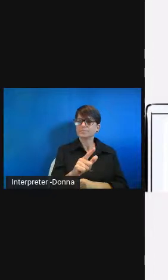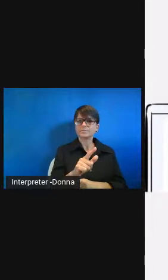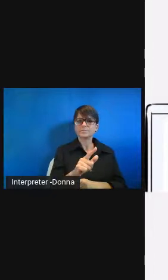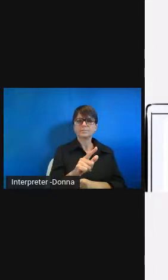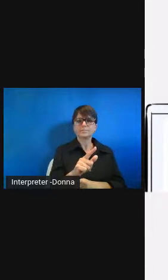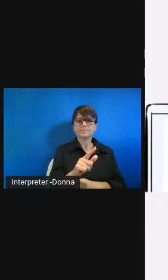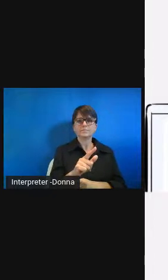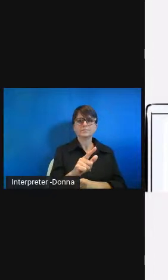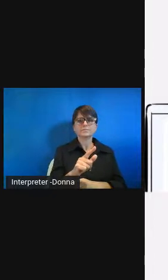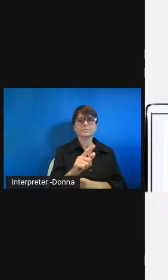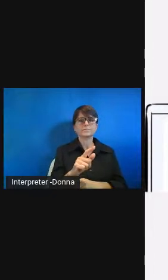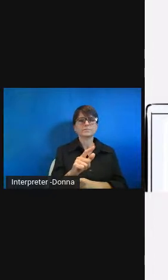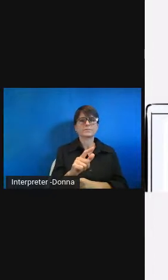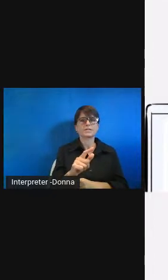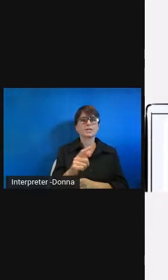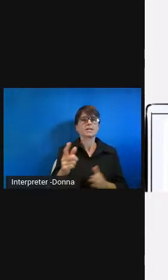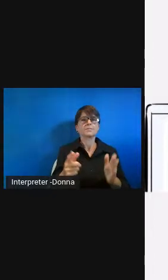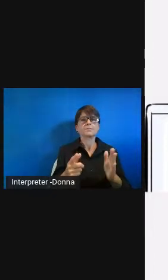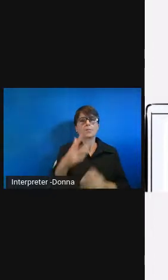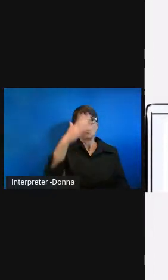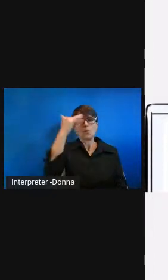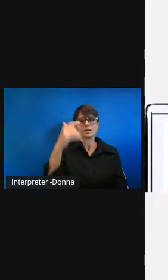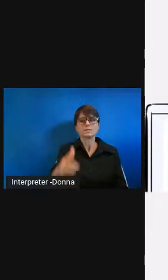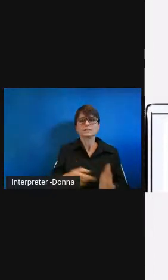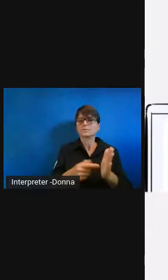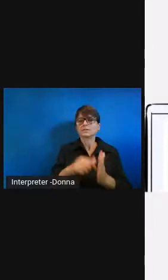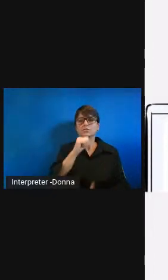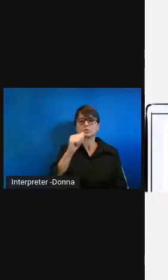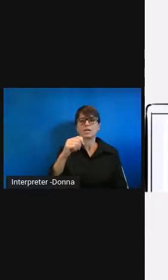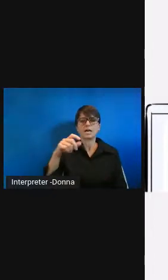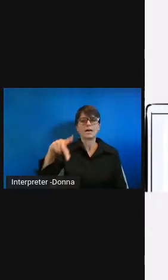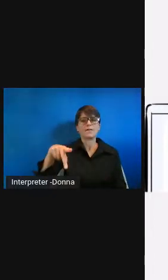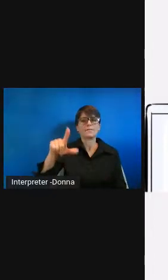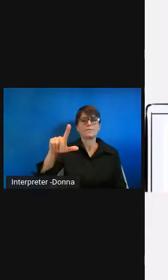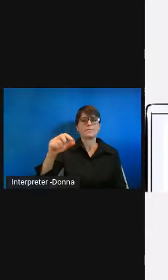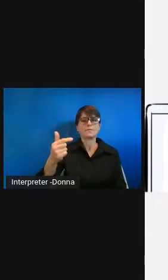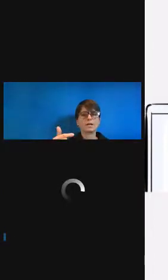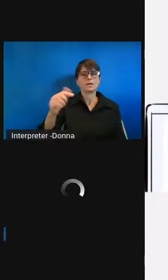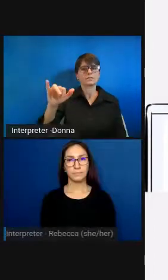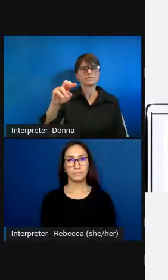You have to host the tool somewhere. They do not have